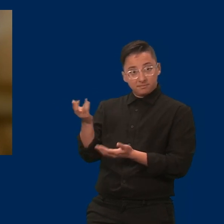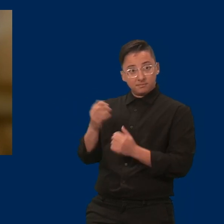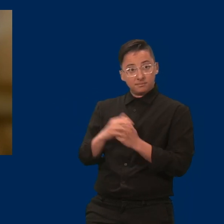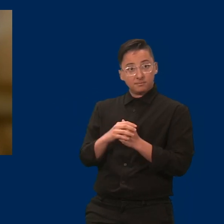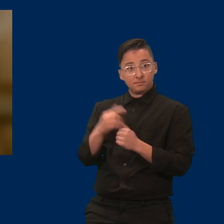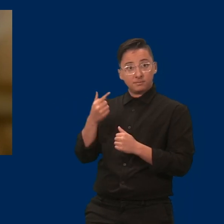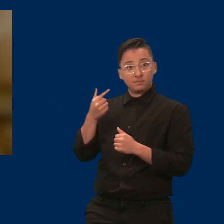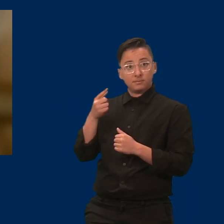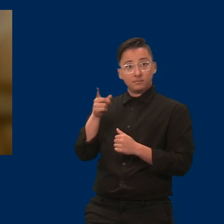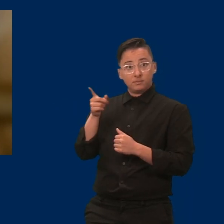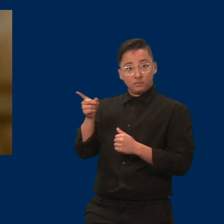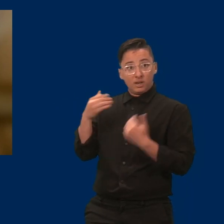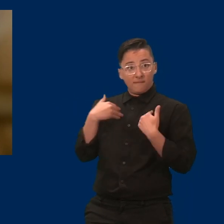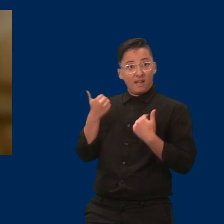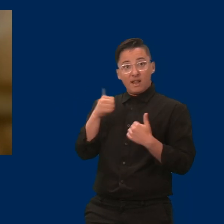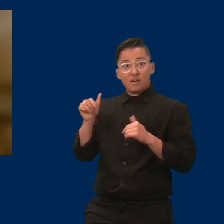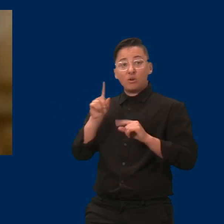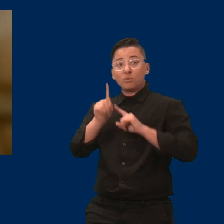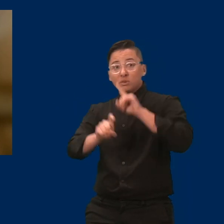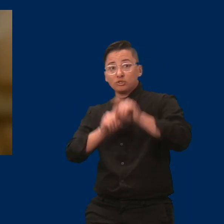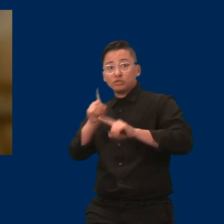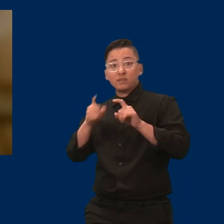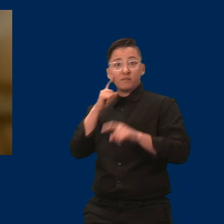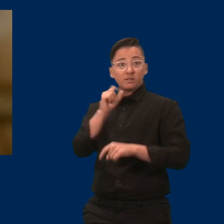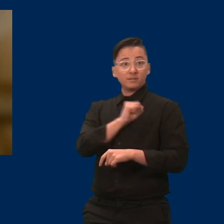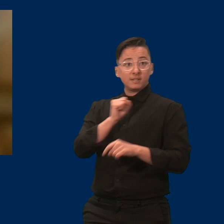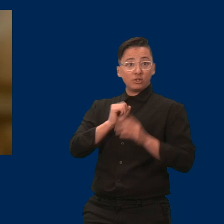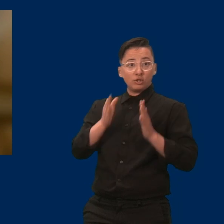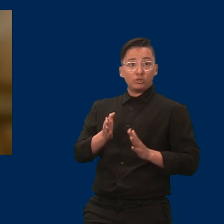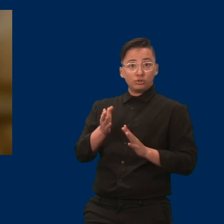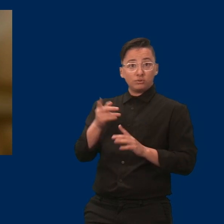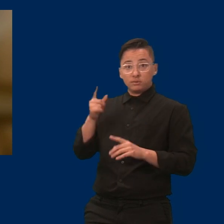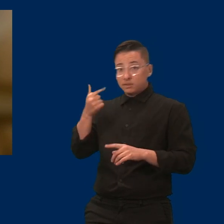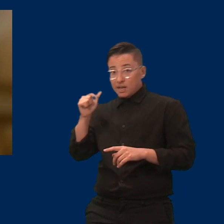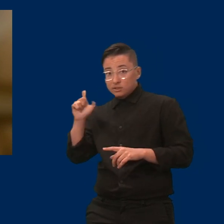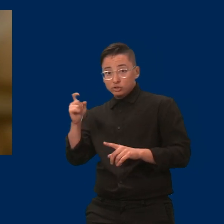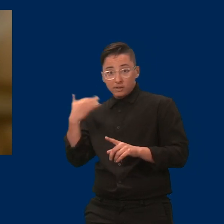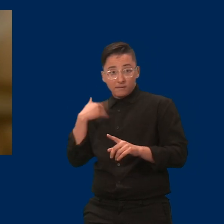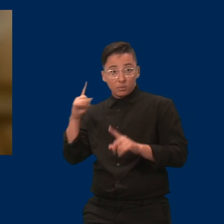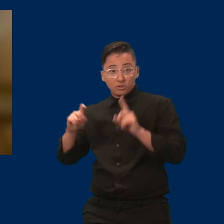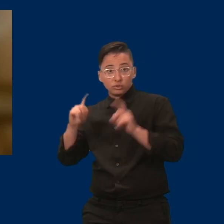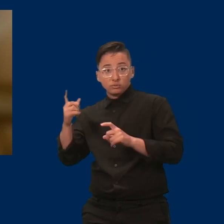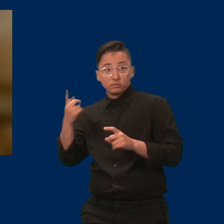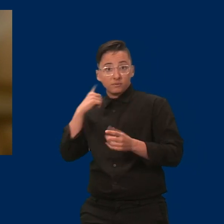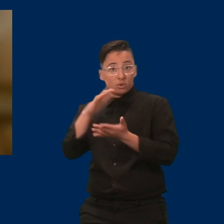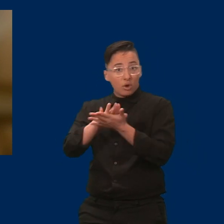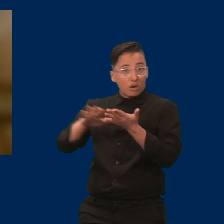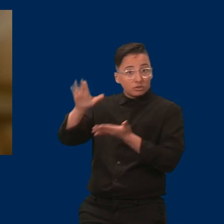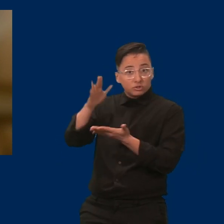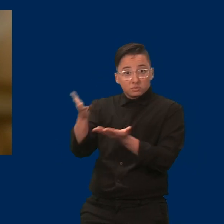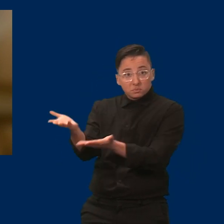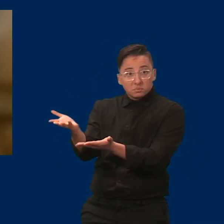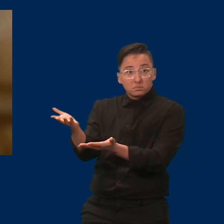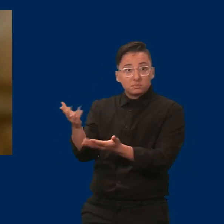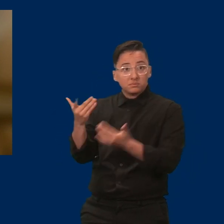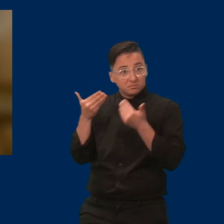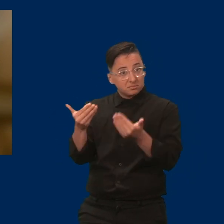relative to attending college and assistance in college, we would love to have that kind of dialogue with you while we have the opportunity today.